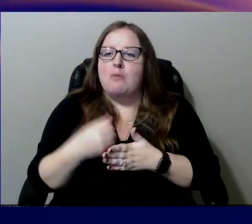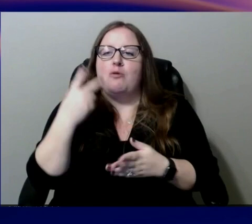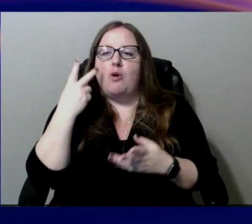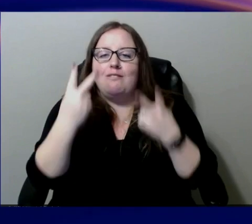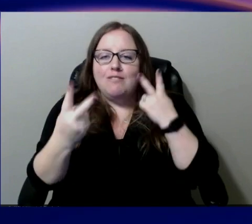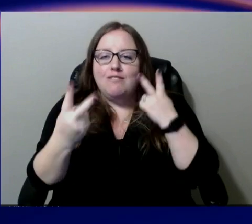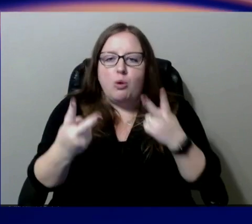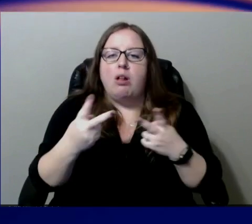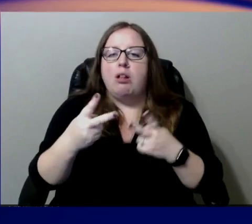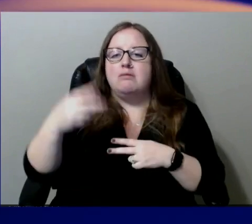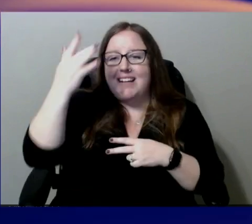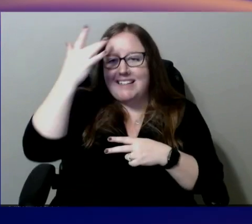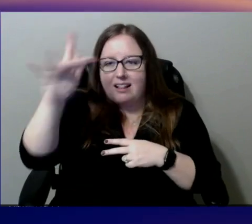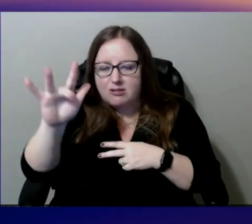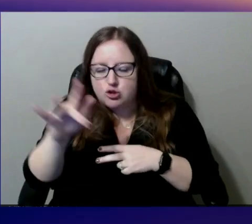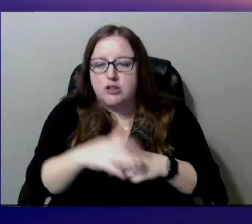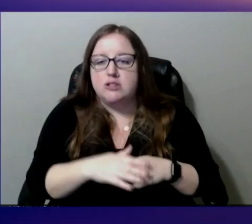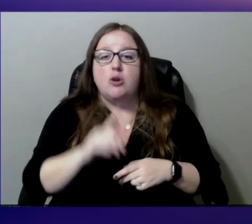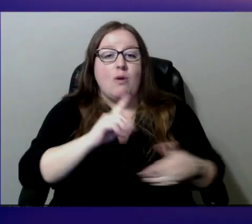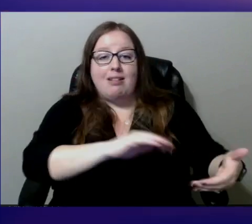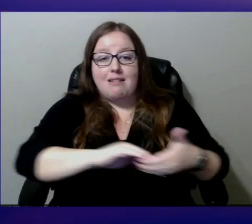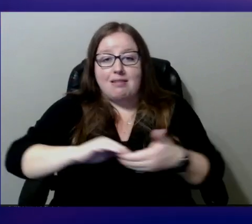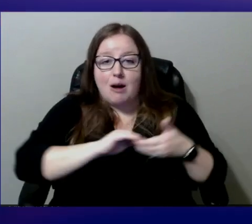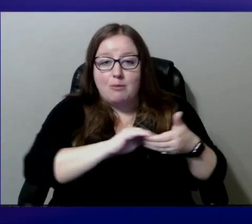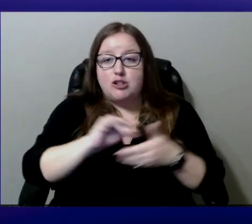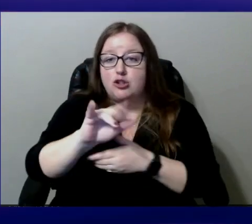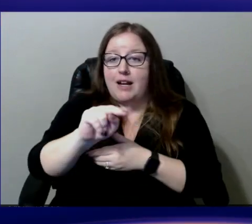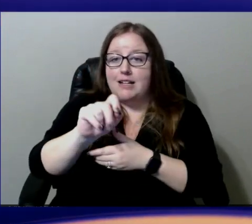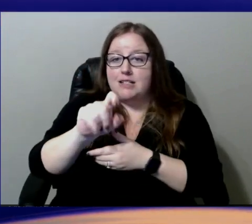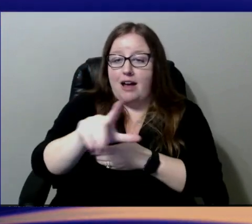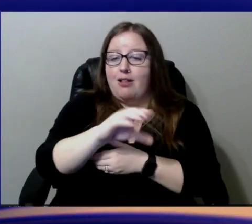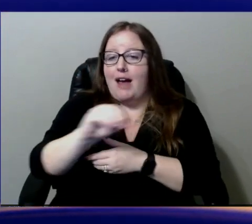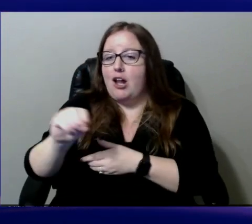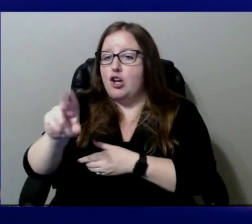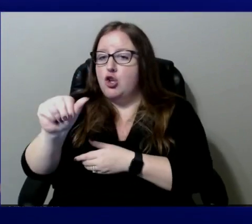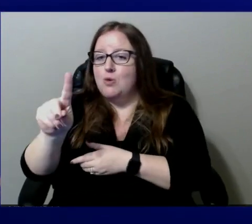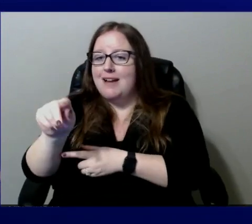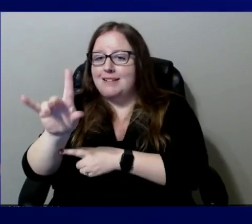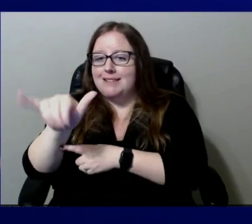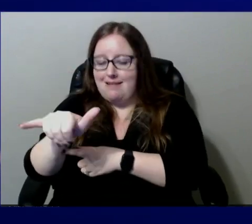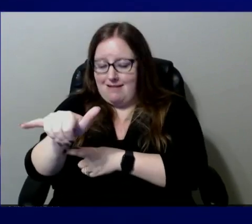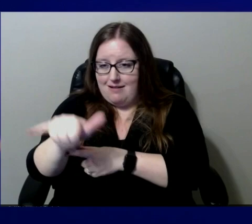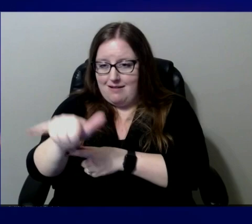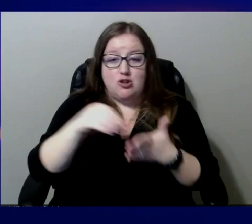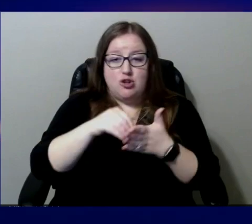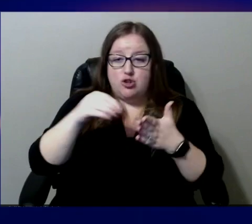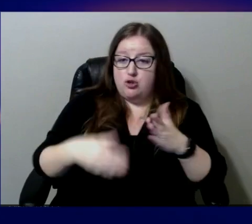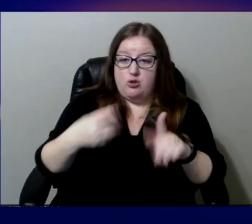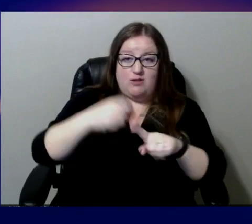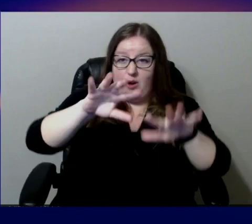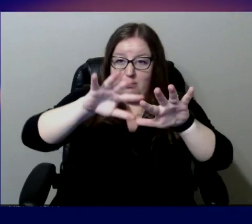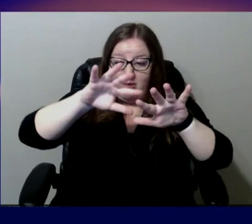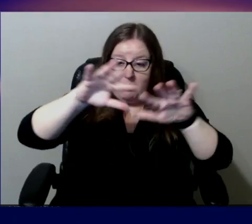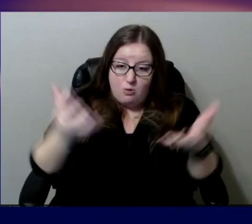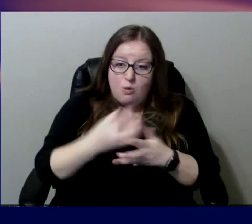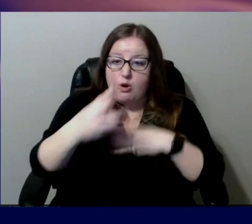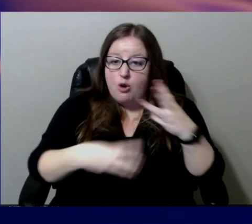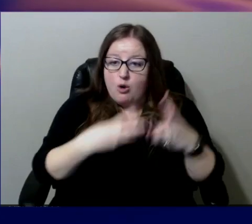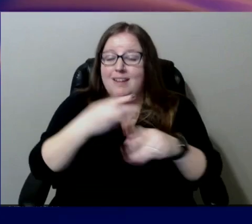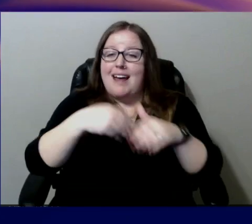It's delivered in collaboration with Intel and Udacity. And students from around the world can again access that DeepRacer Student machine learning modules.